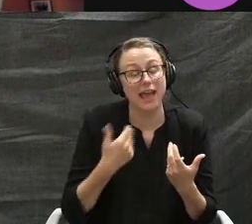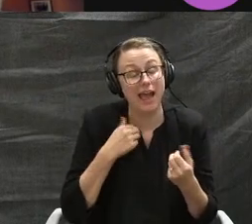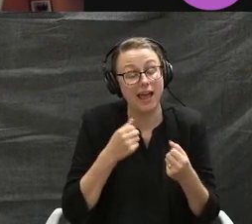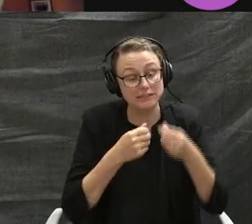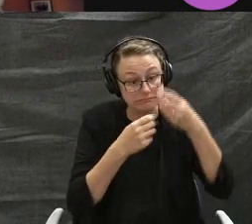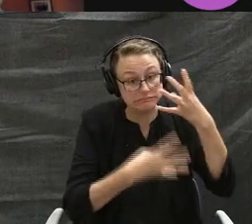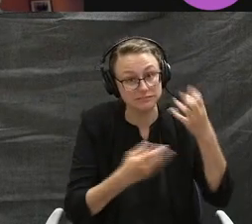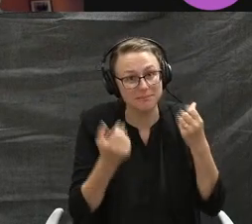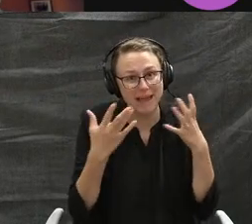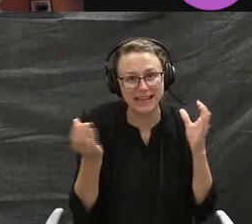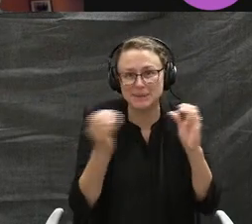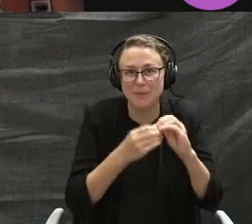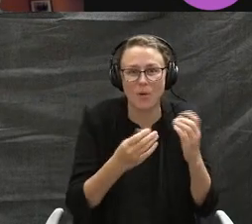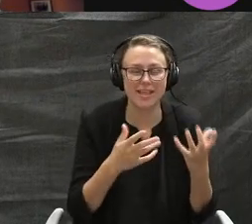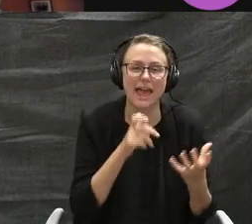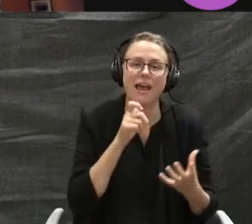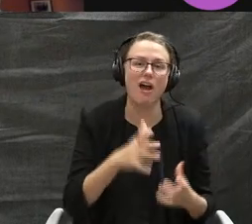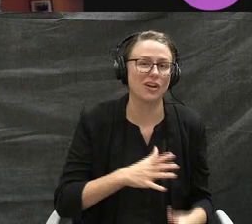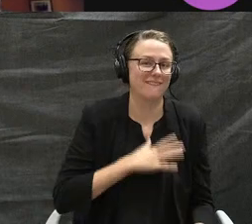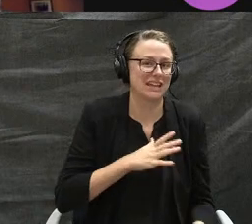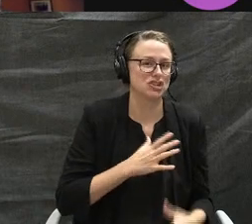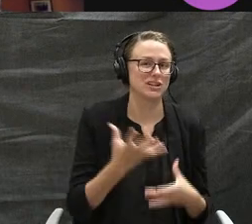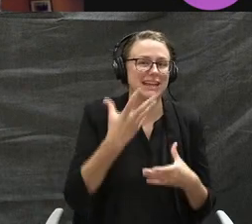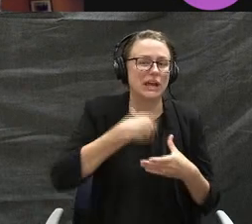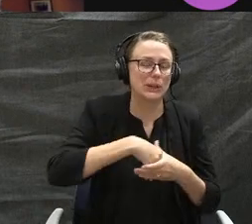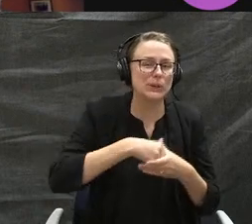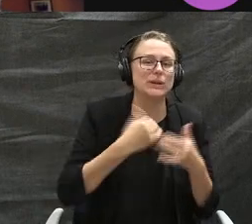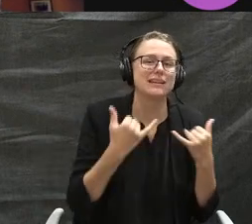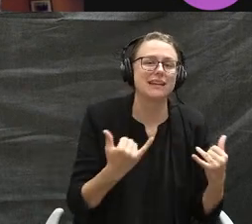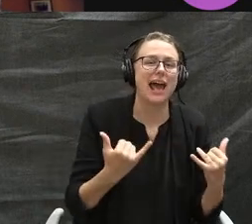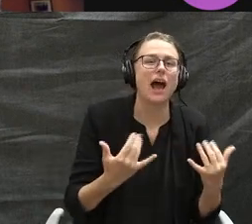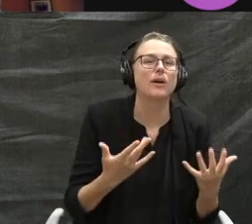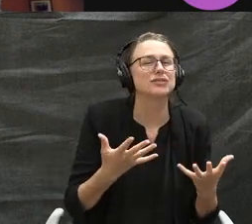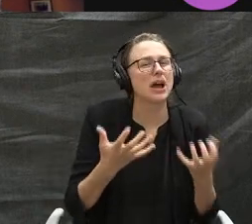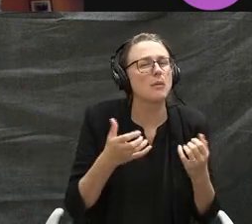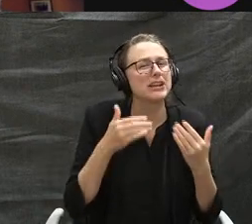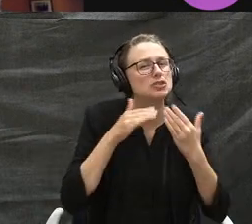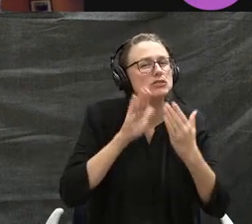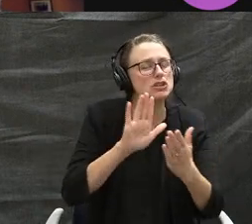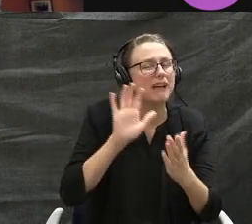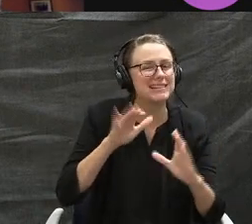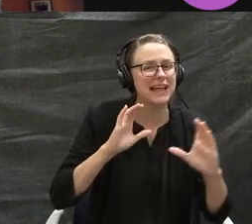more that weren't or aren't going to be officially included as goals, and I just wanted to address the communication